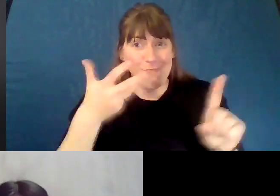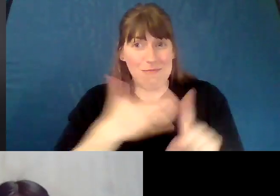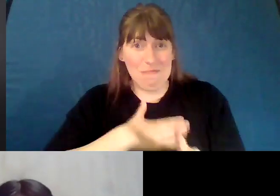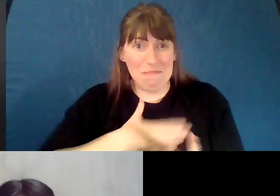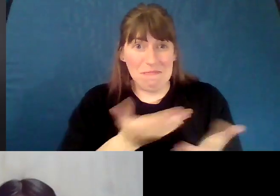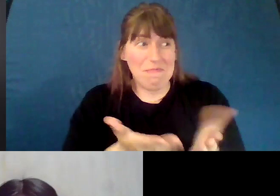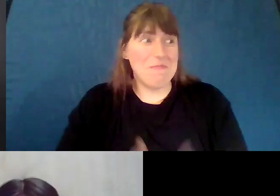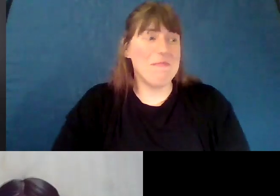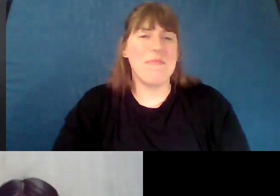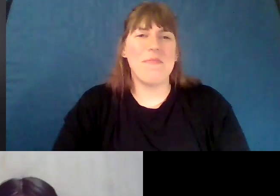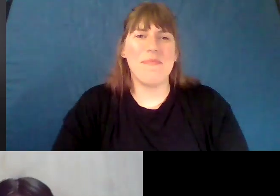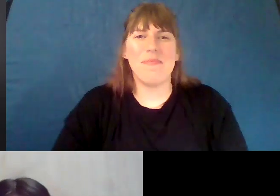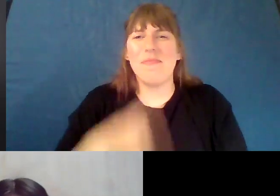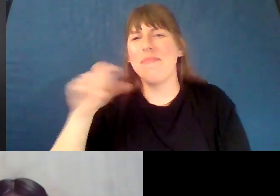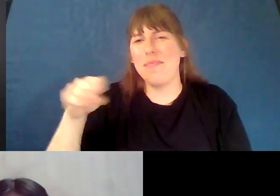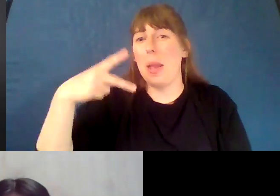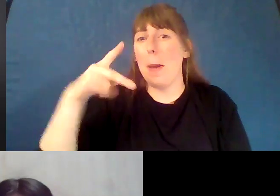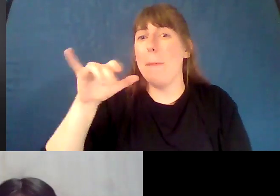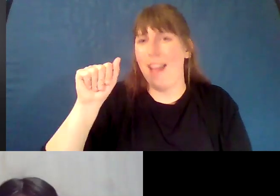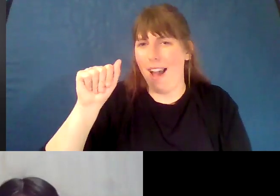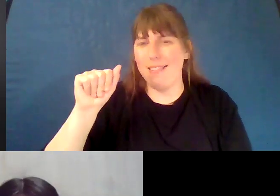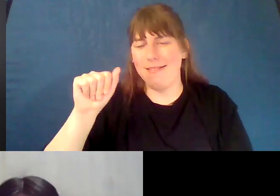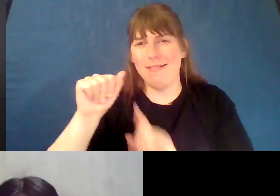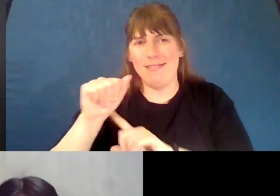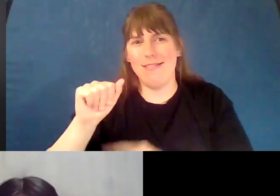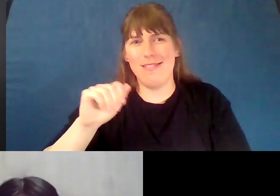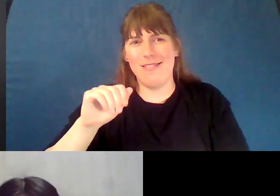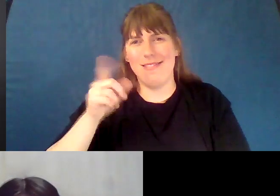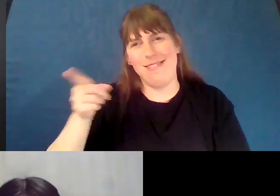Yeah, for sure. Pia is actually, Pia Massie is one of our artistic and film mentors,